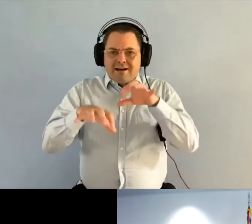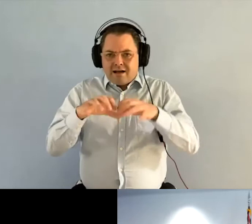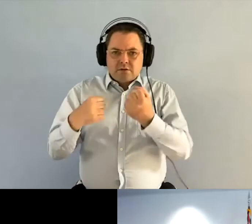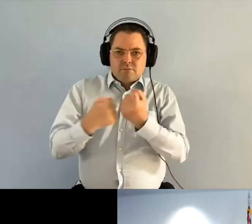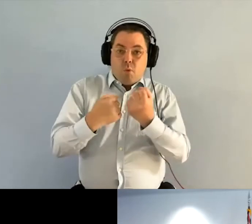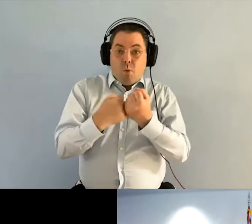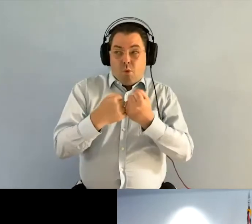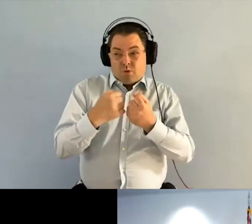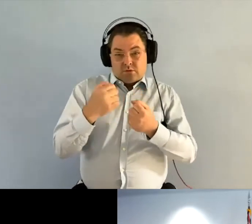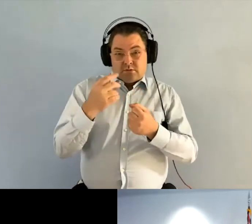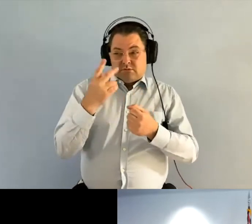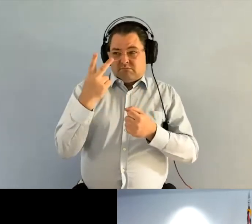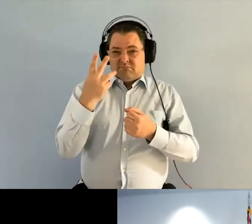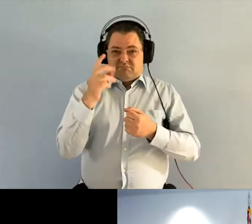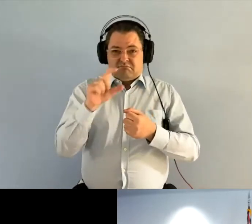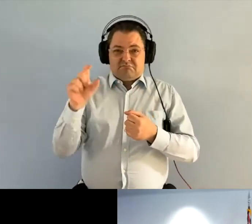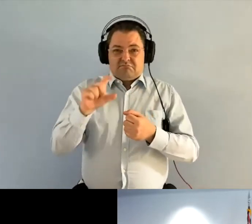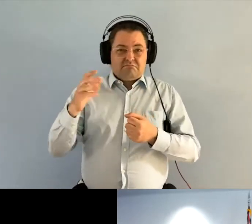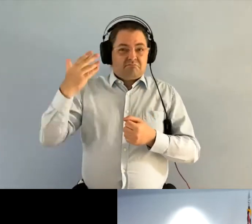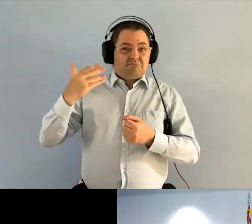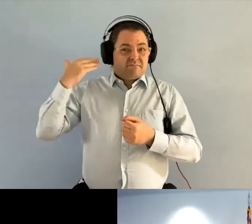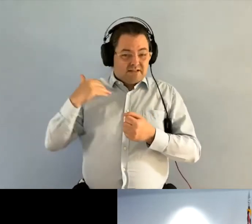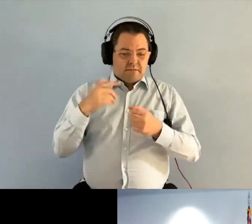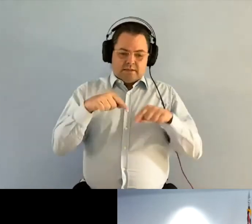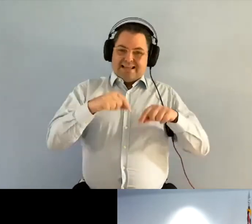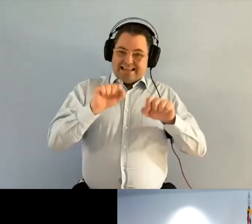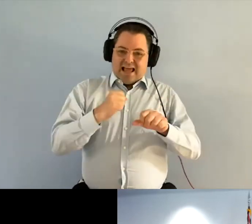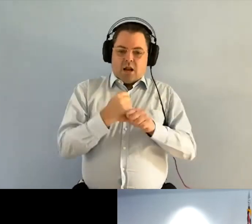the -- since the birth of the group and also have been very generous